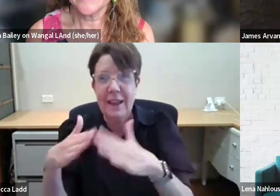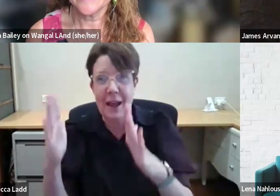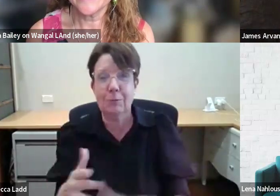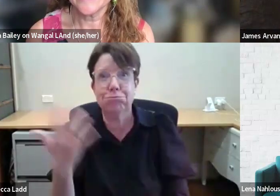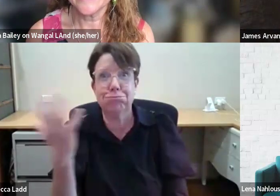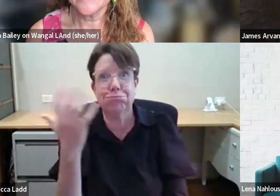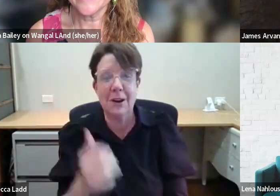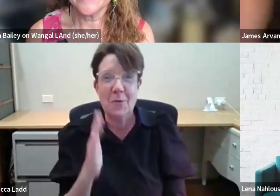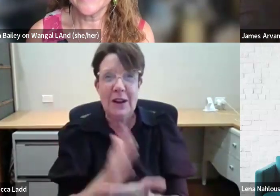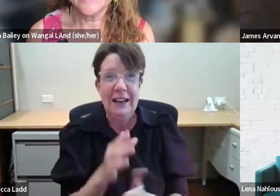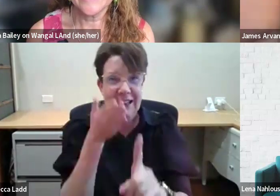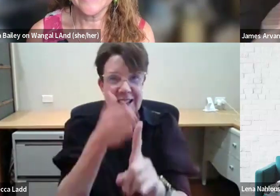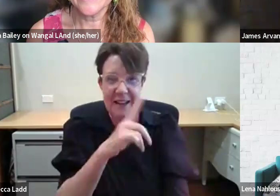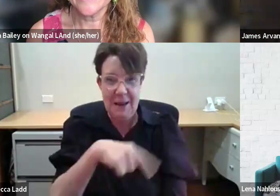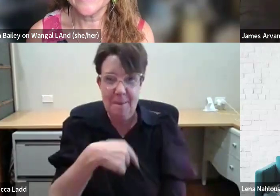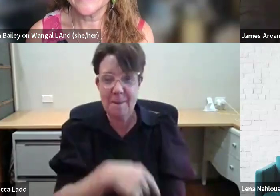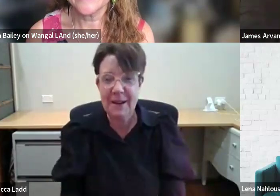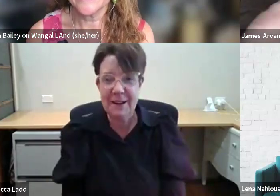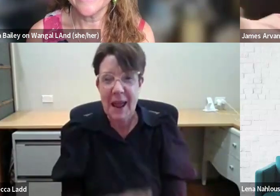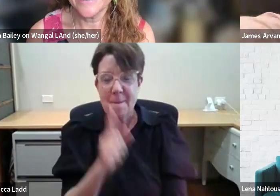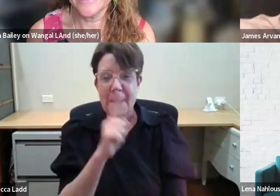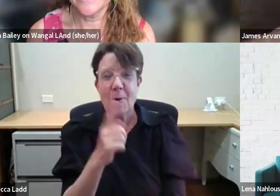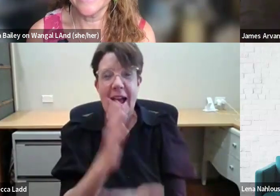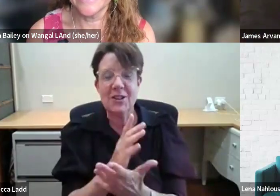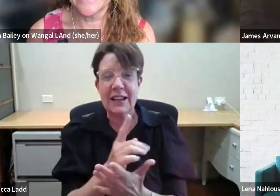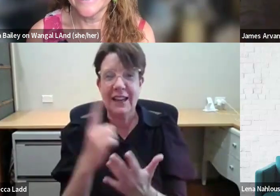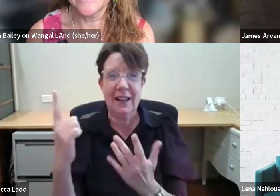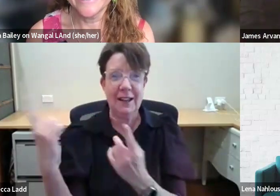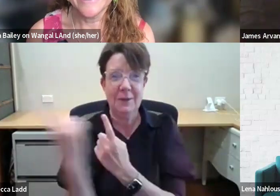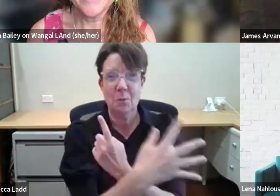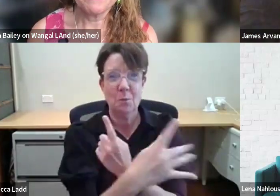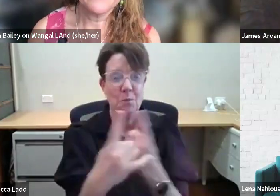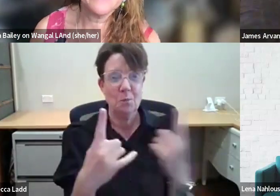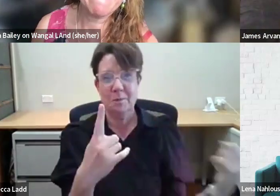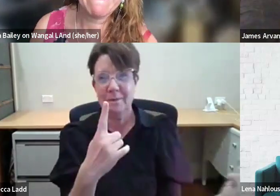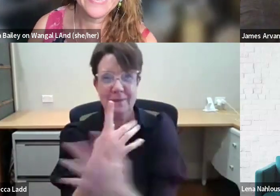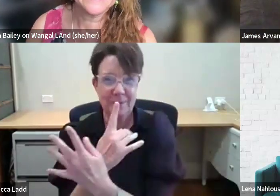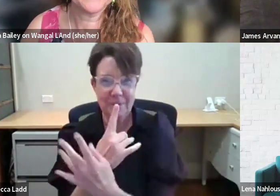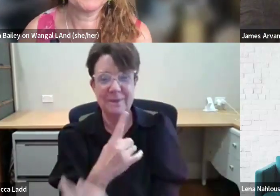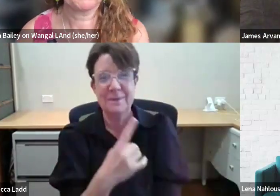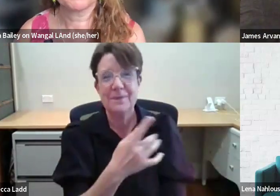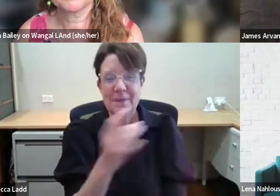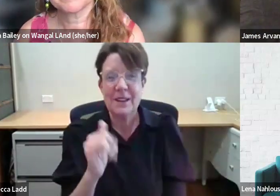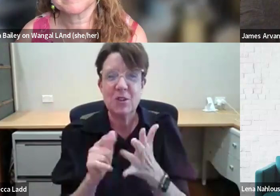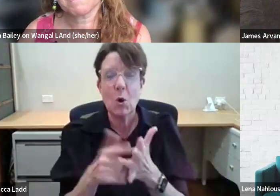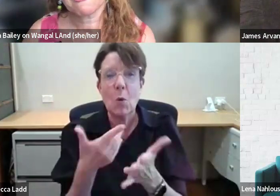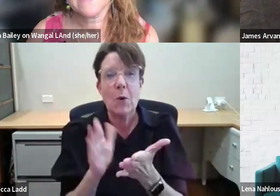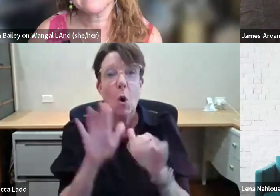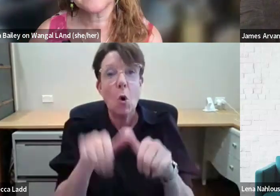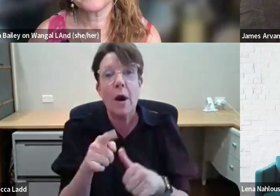burden and instead see it as an opportunity? Particularly in a context where Pippa said sometimes within our sector, we